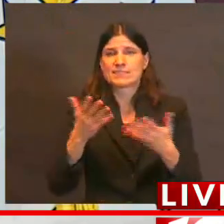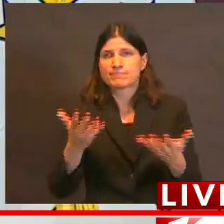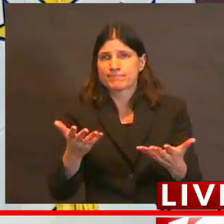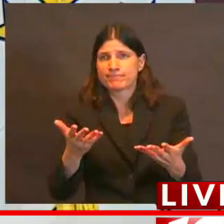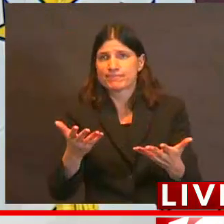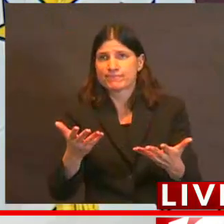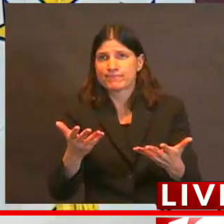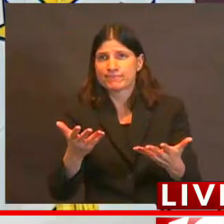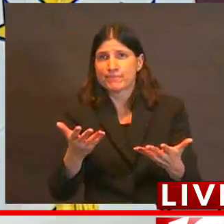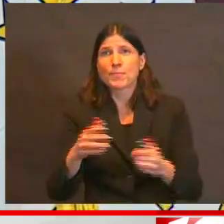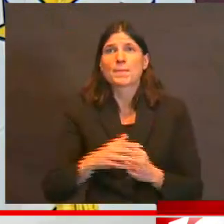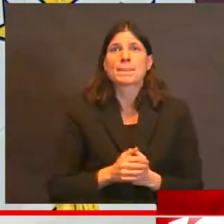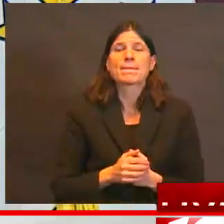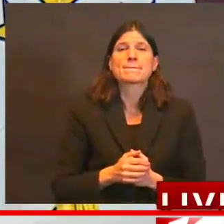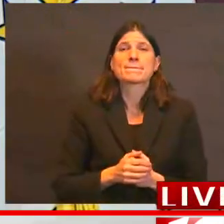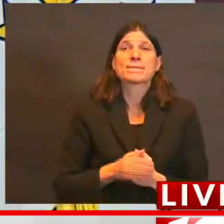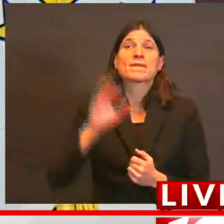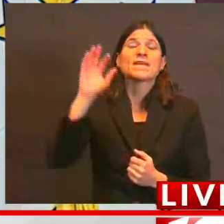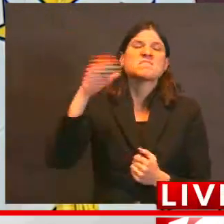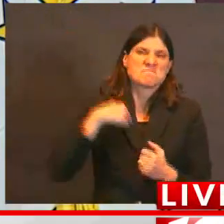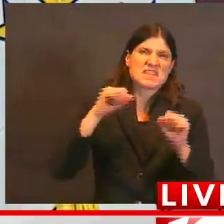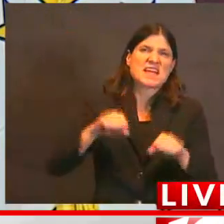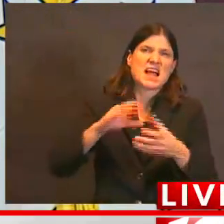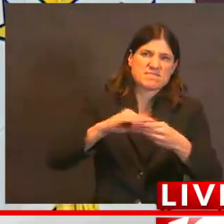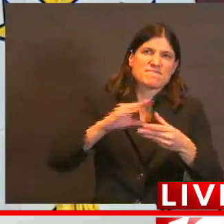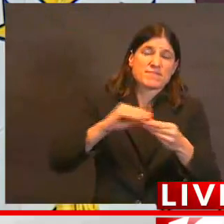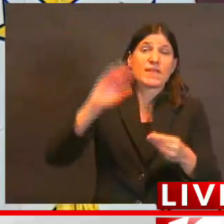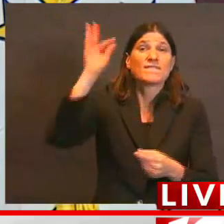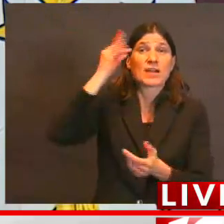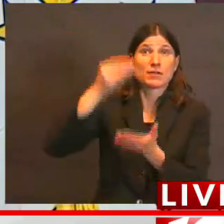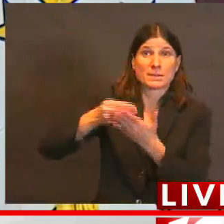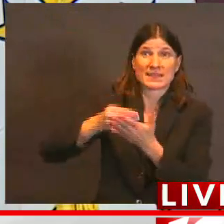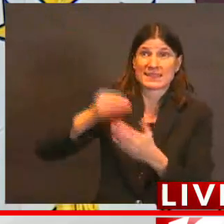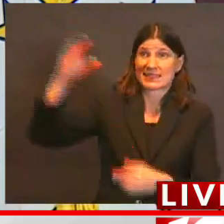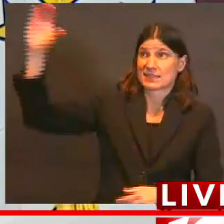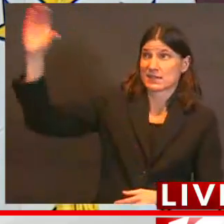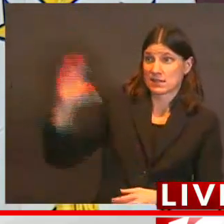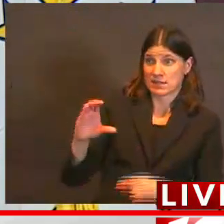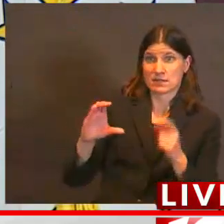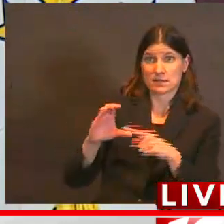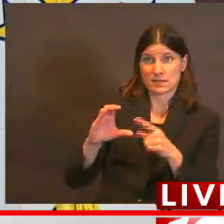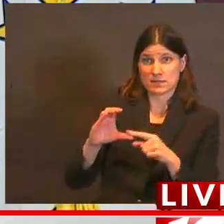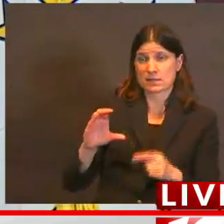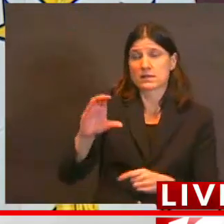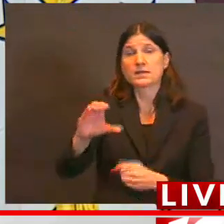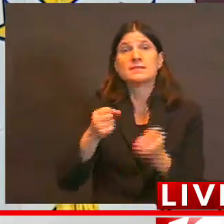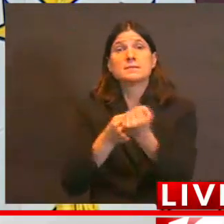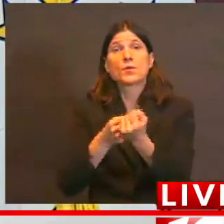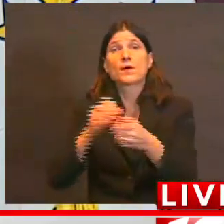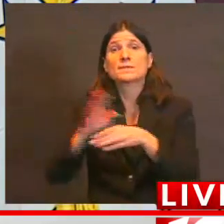TOGETHER AND REALLY FOLLOWING UP IN TERMS OF EXECUTION AND IMPLEMENTATION. WHEN THE